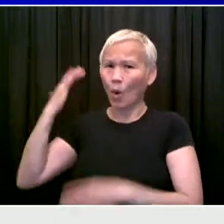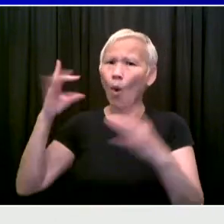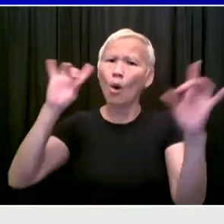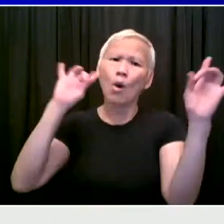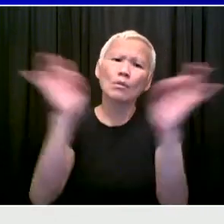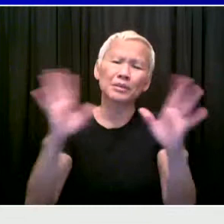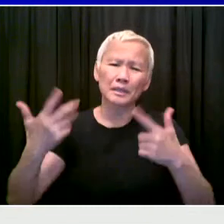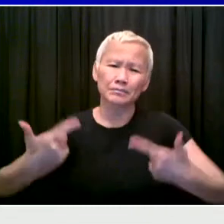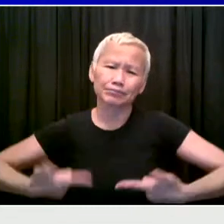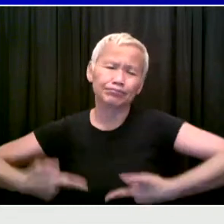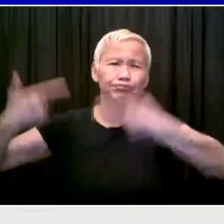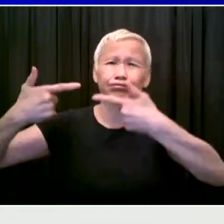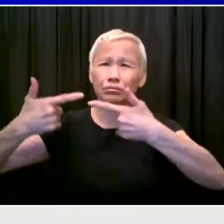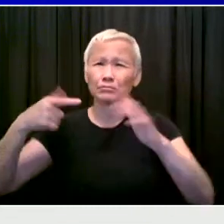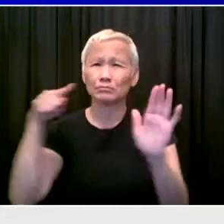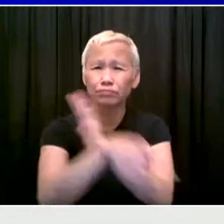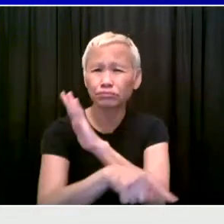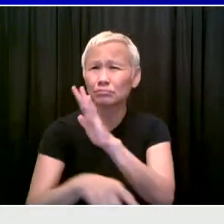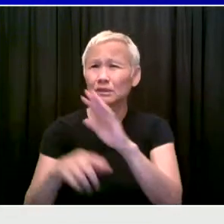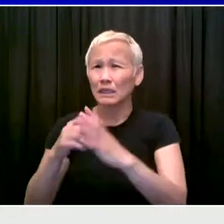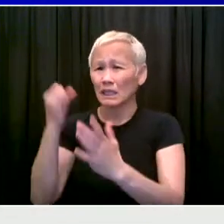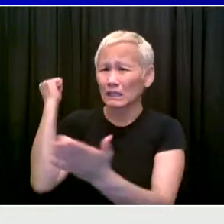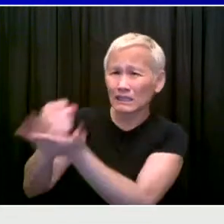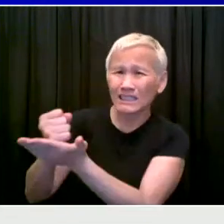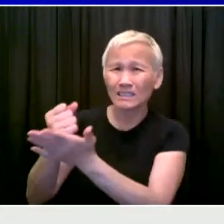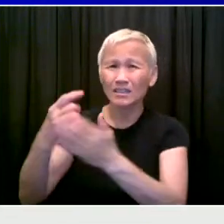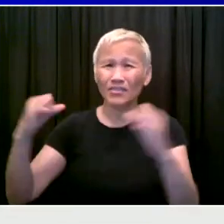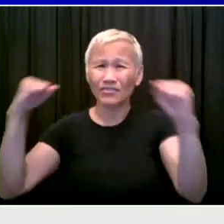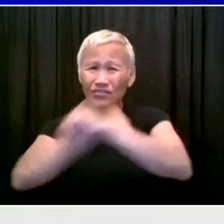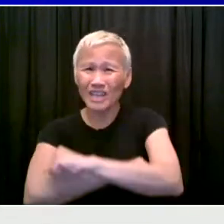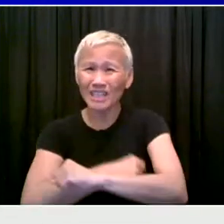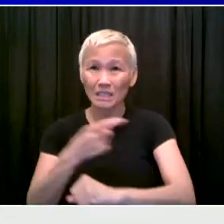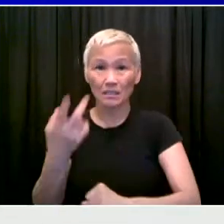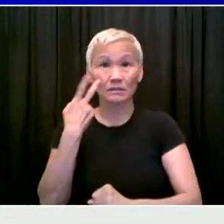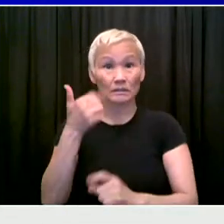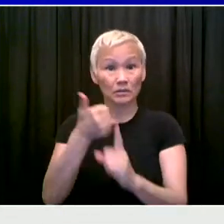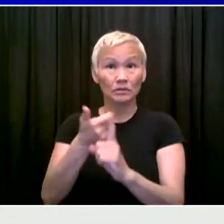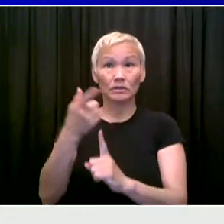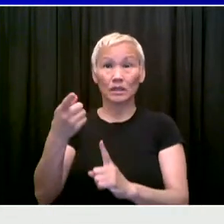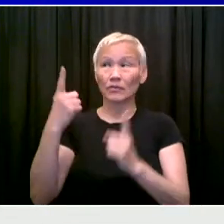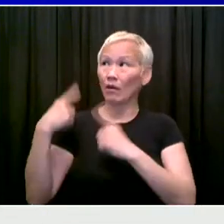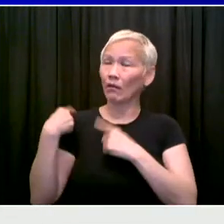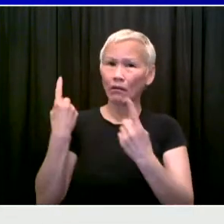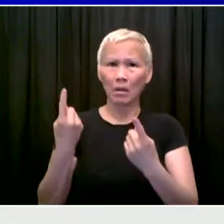THE CITY, THE 0s7, s 80AND 90s WE SAW TREMENDOUS